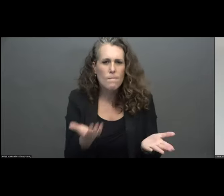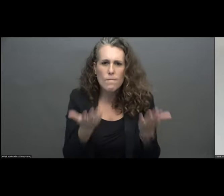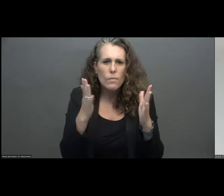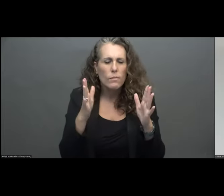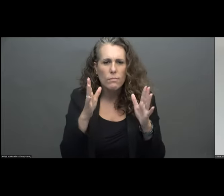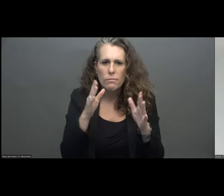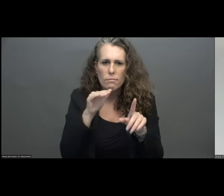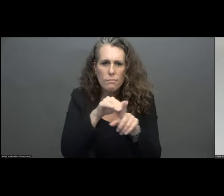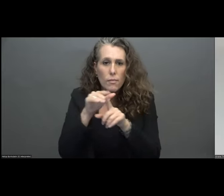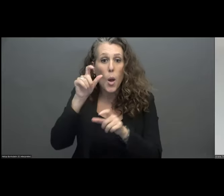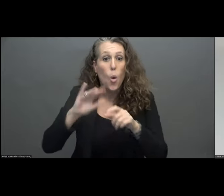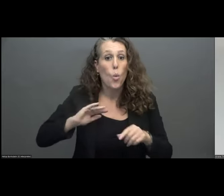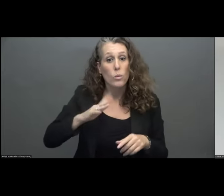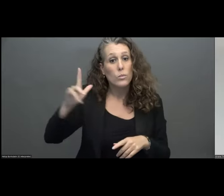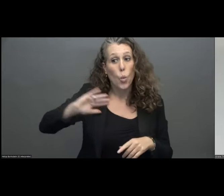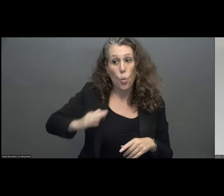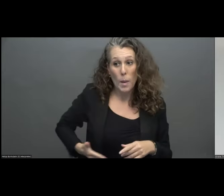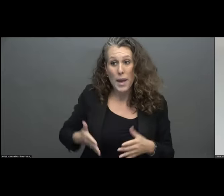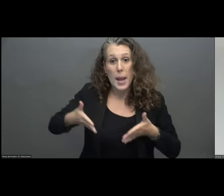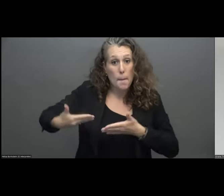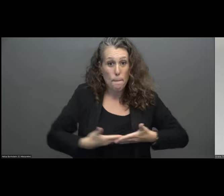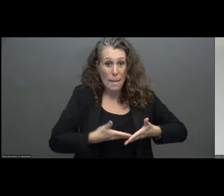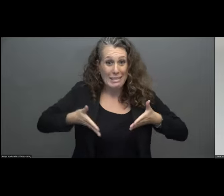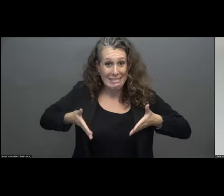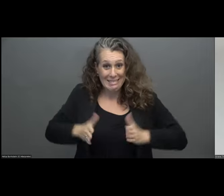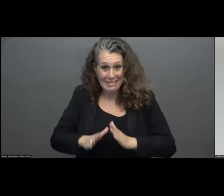familiar with the show. 16:10:07 She was already organization.